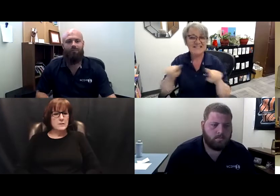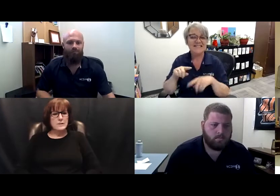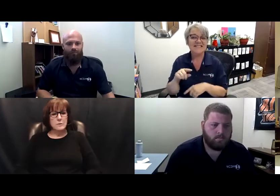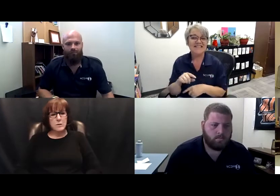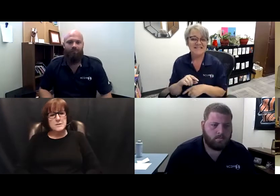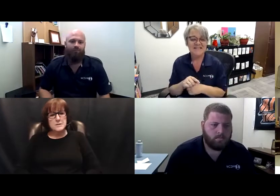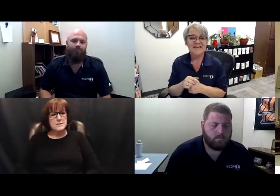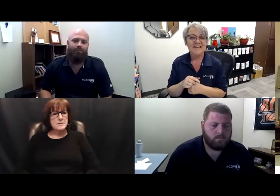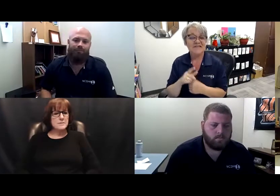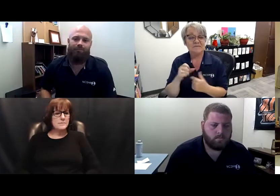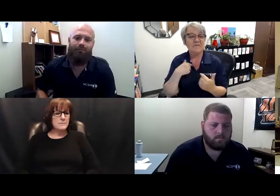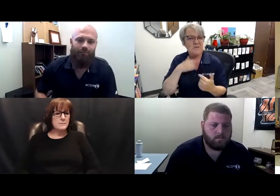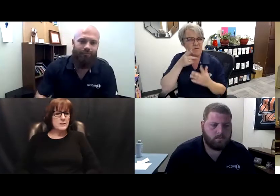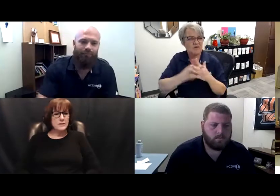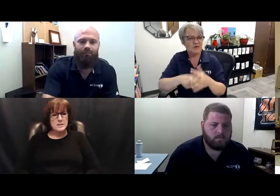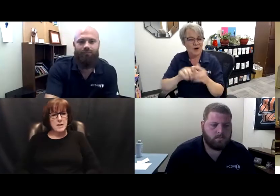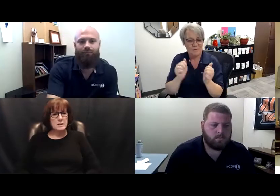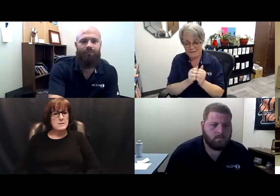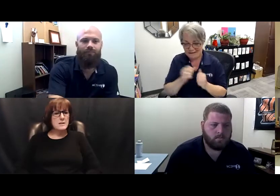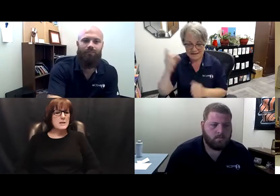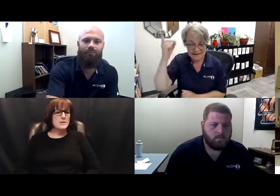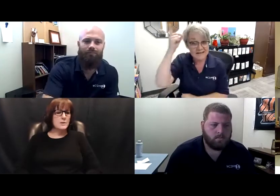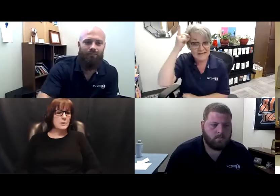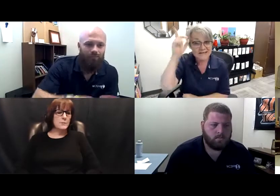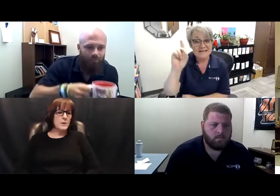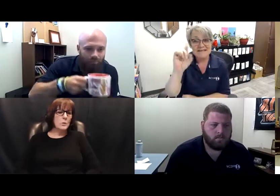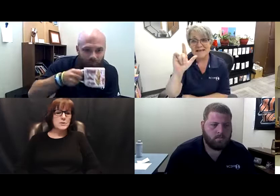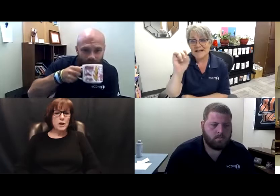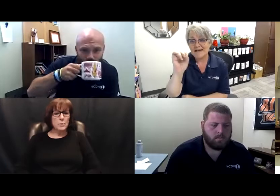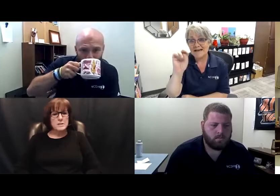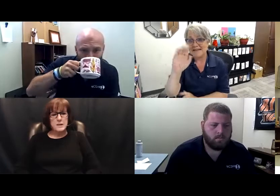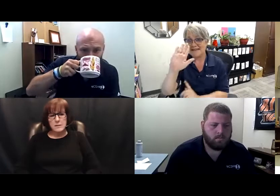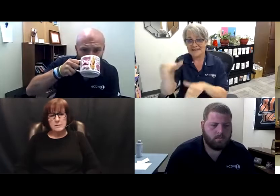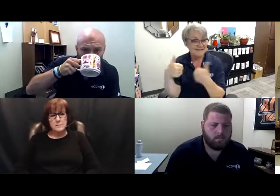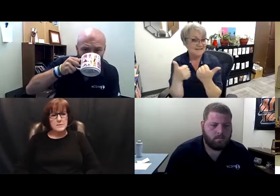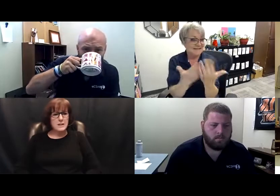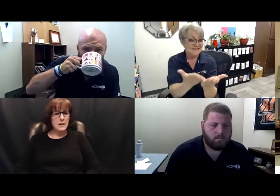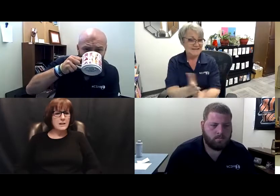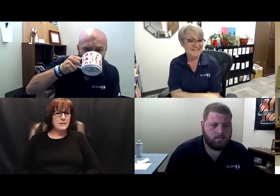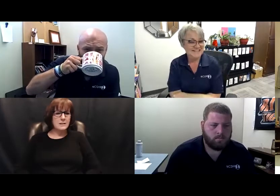different places, different settings. So we'll start with Dillon today